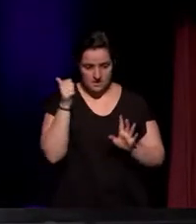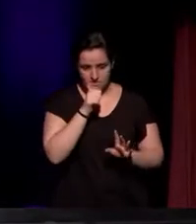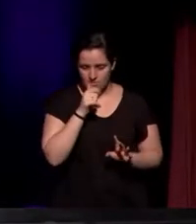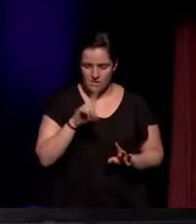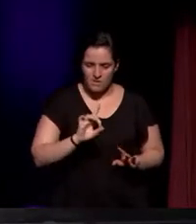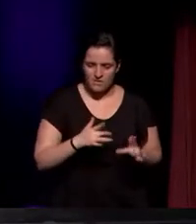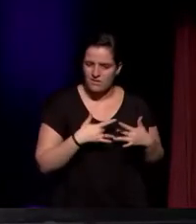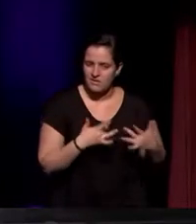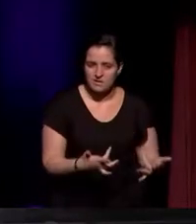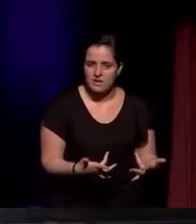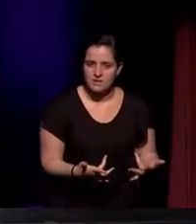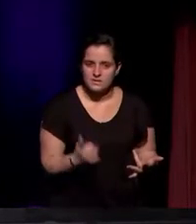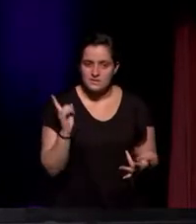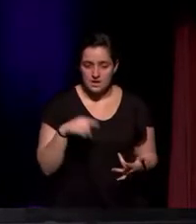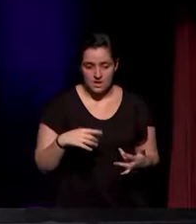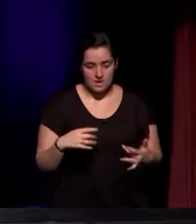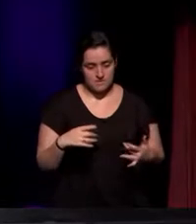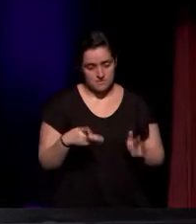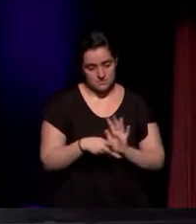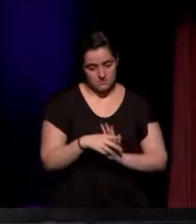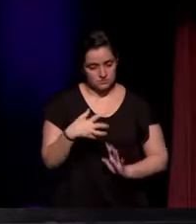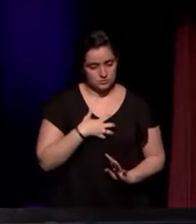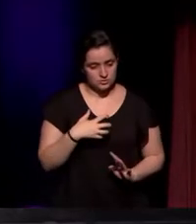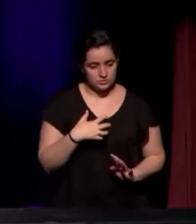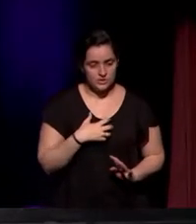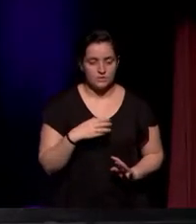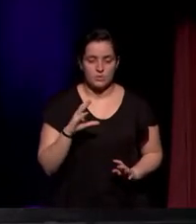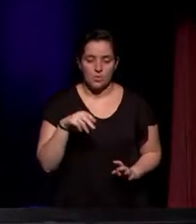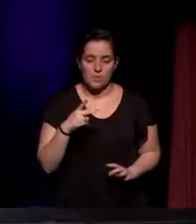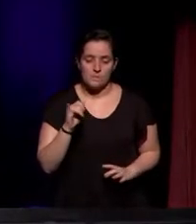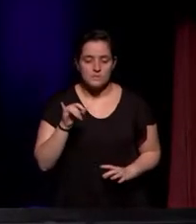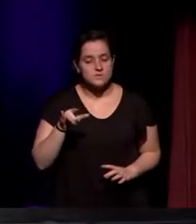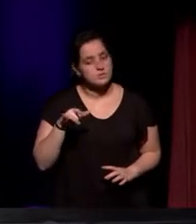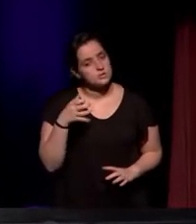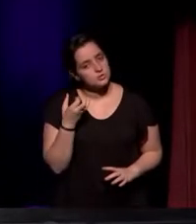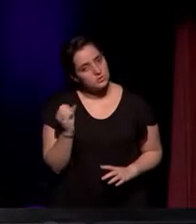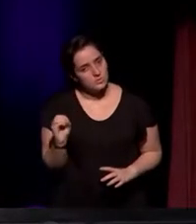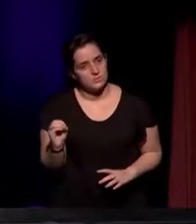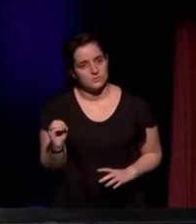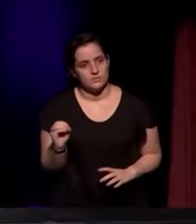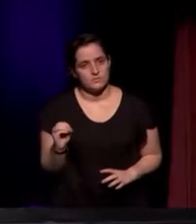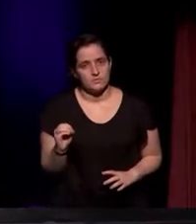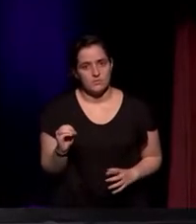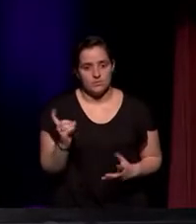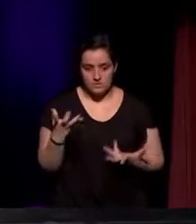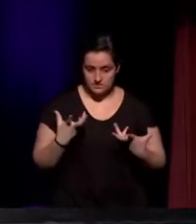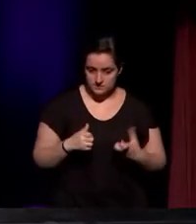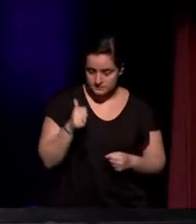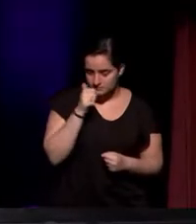or result of an attitude humanitarian or compassionate, the emancipation of women is a necessity of revolution,